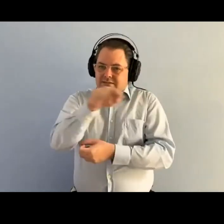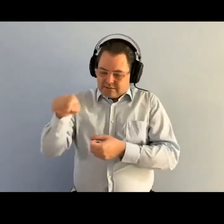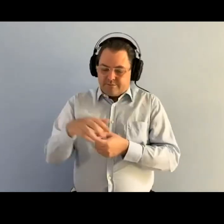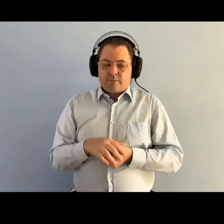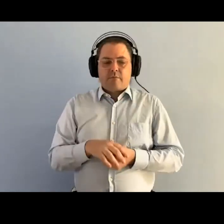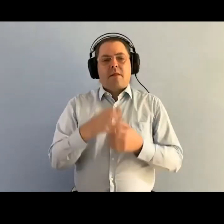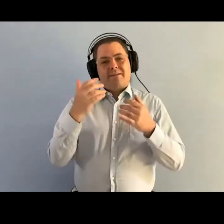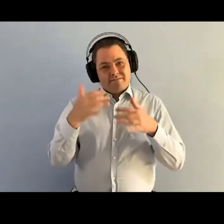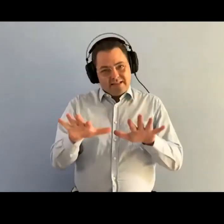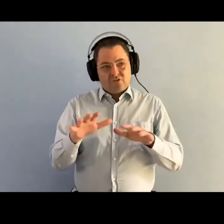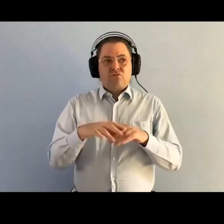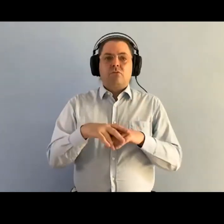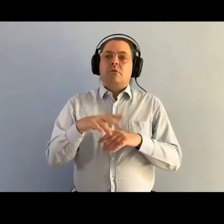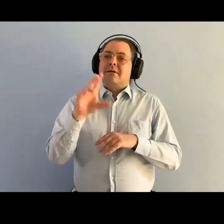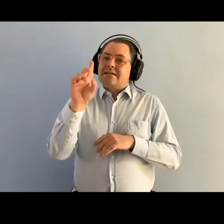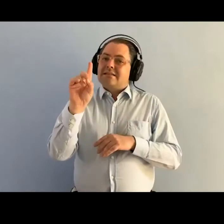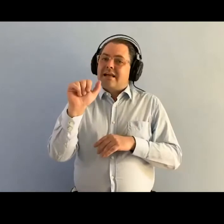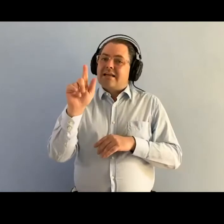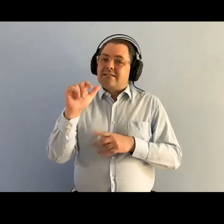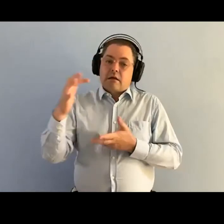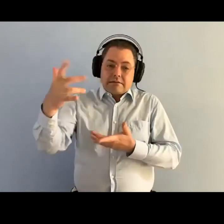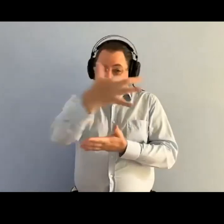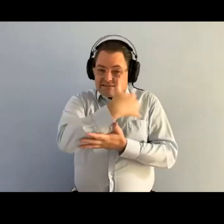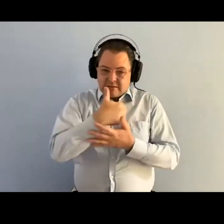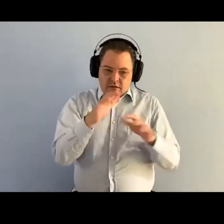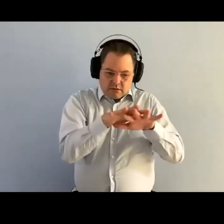with the DPOs as well as with the other expert organizations.